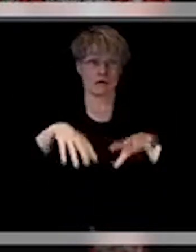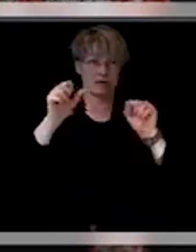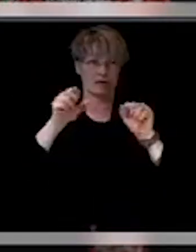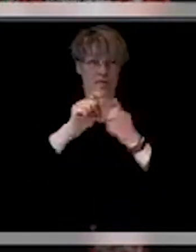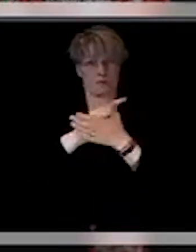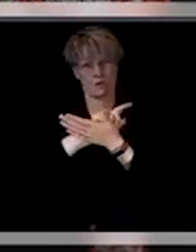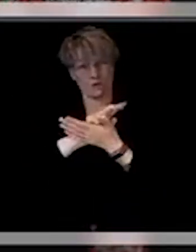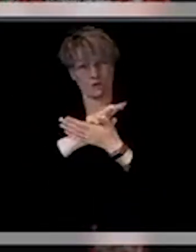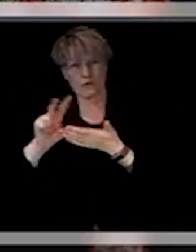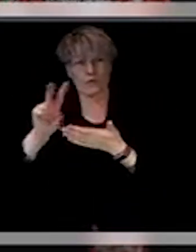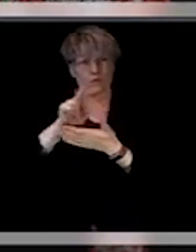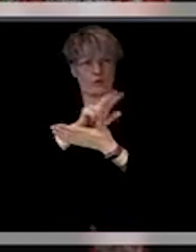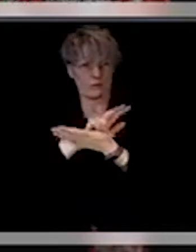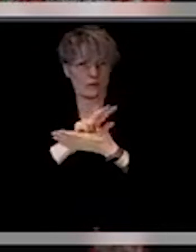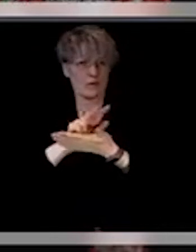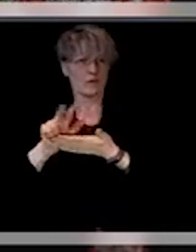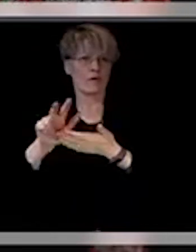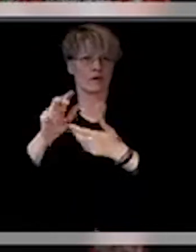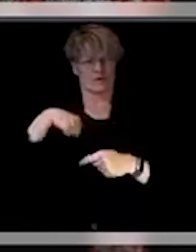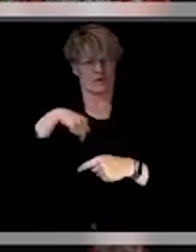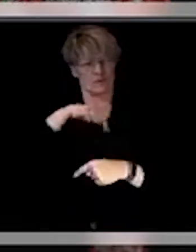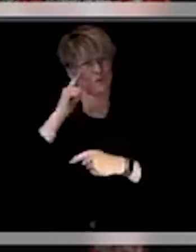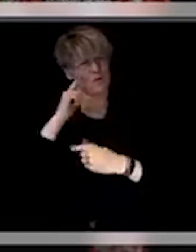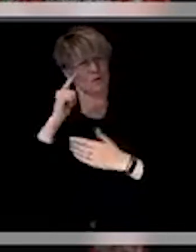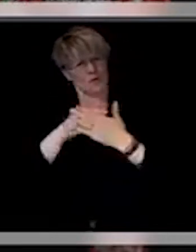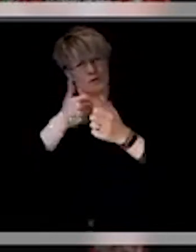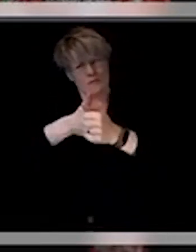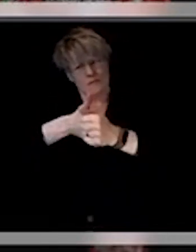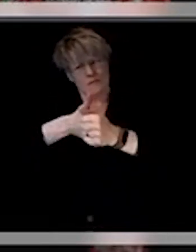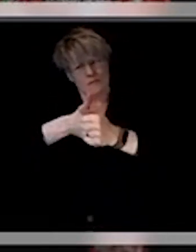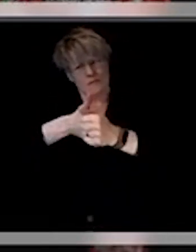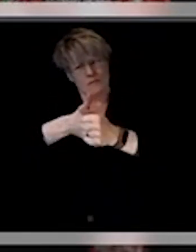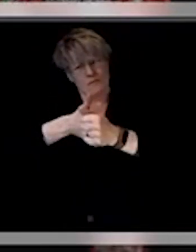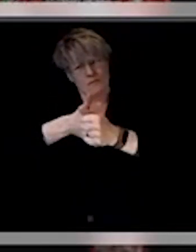that back up happening at the testing end or at the laboratory? And is there any way